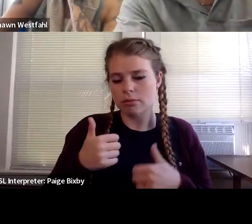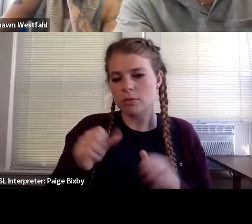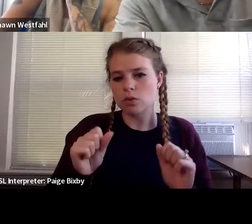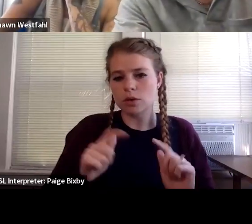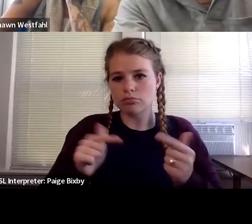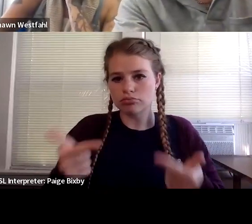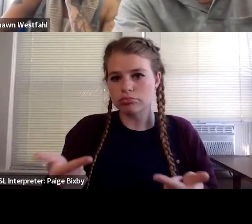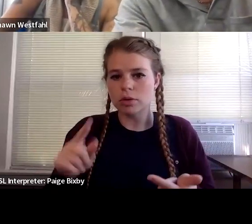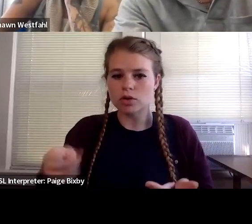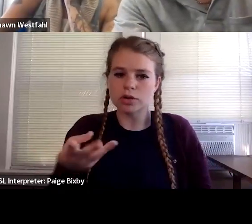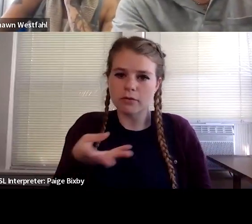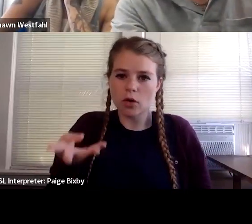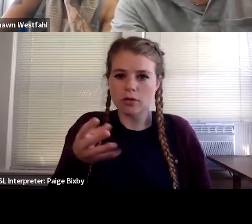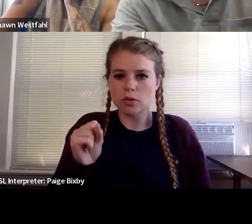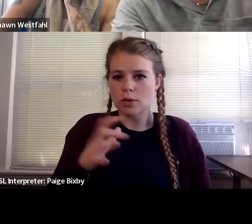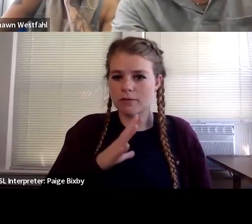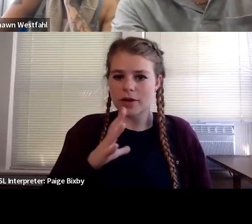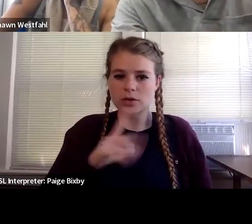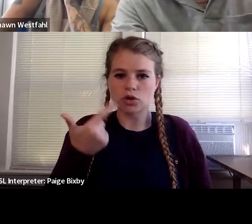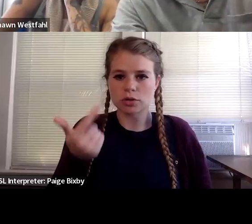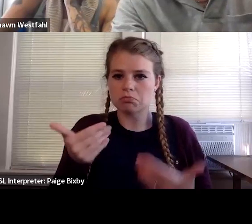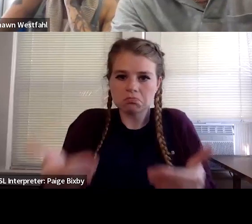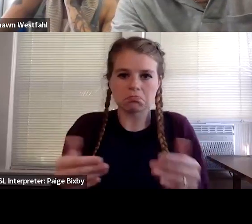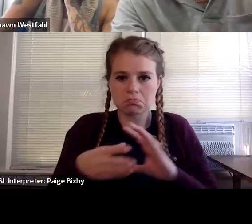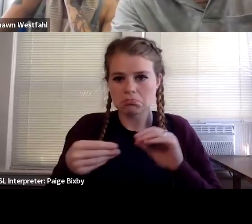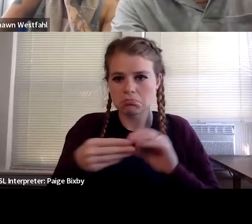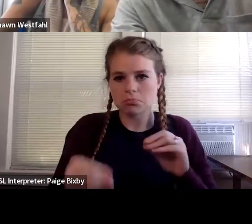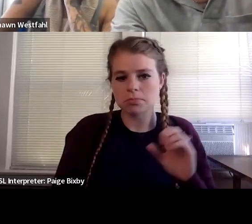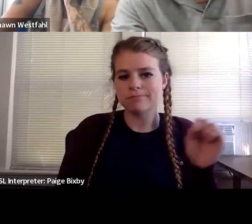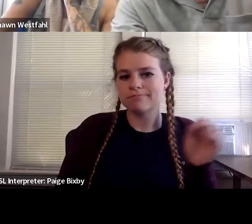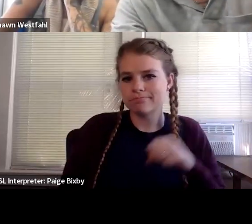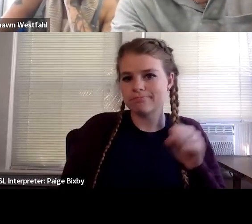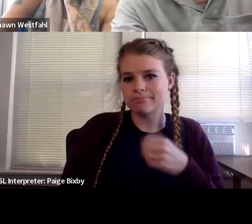there's just four of you so it's fine to just jump in. Yeah, thank you.